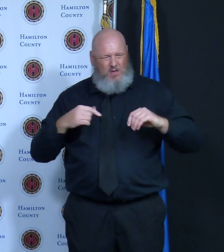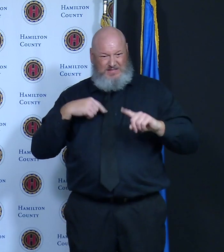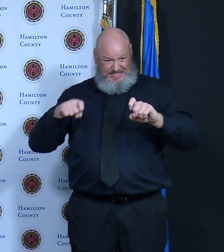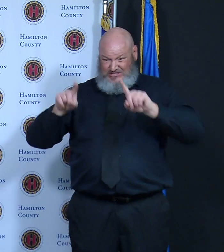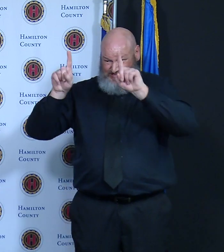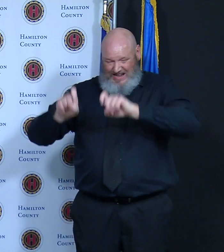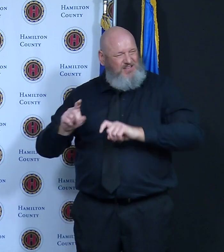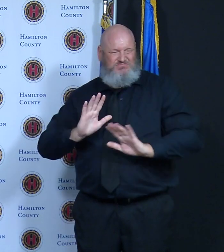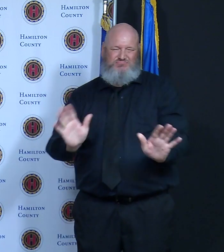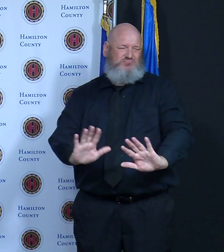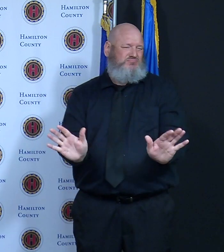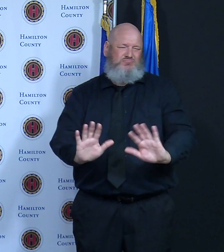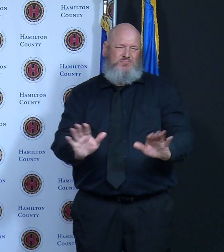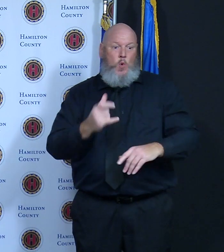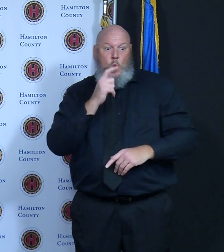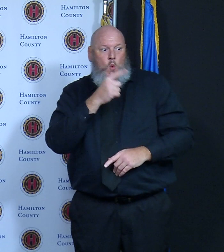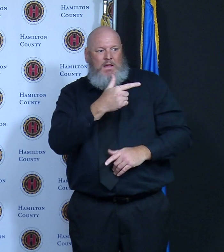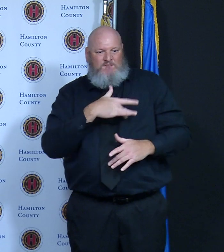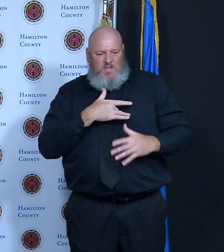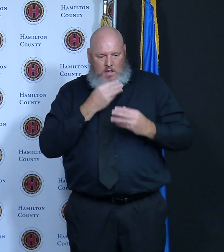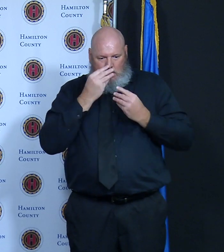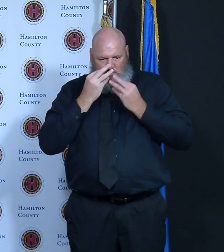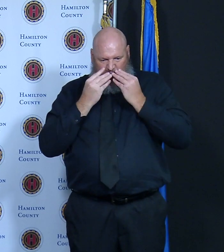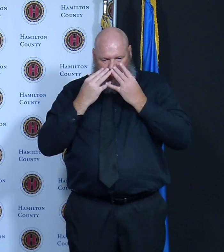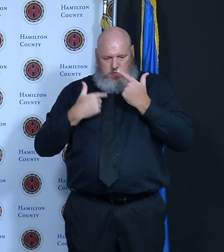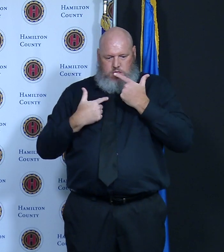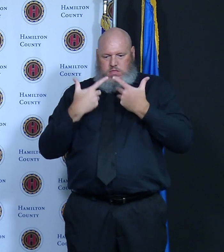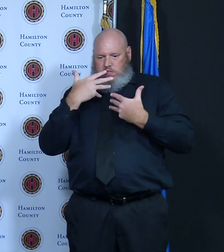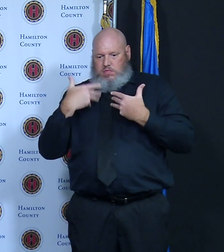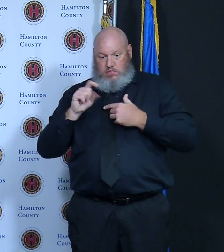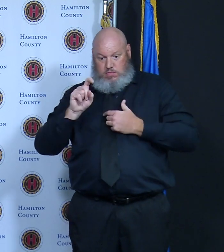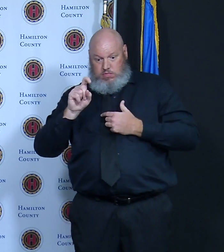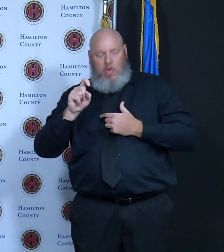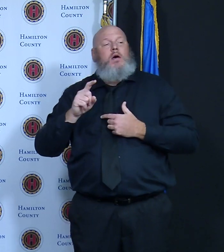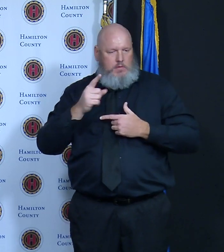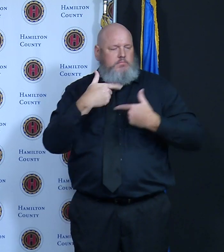tested why would I be we need to reserve that capacity for the individuals that